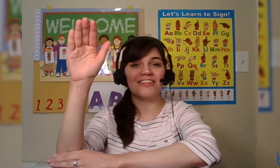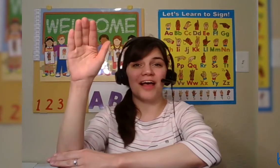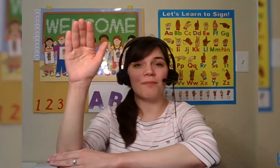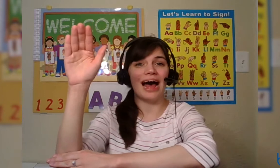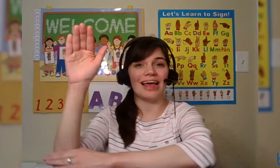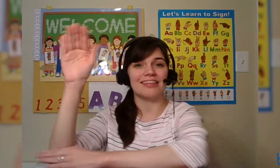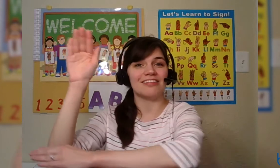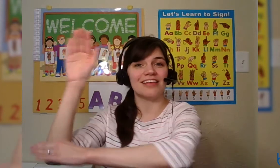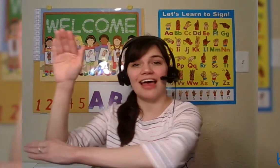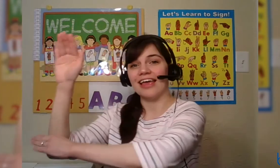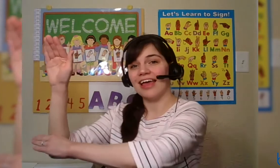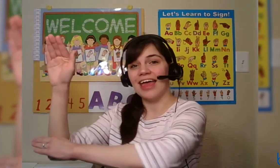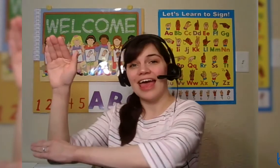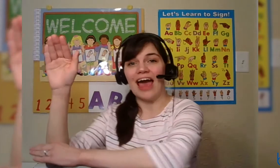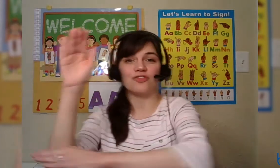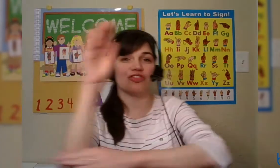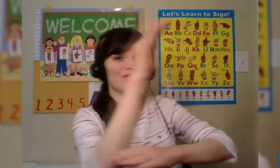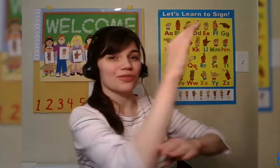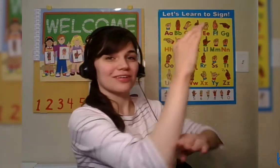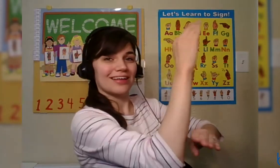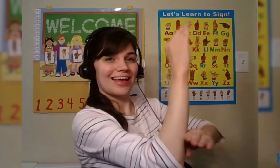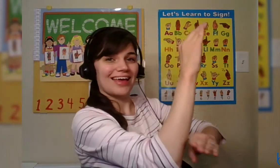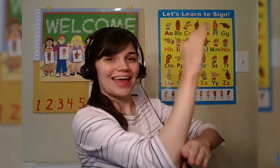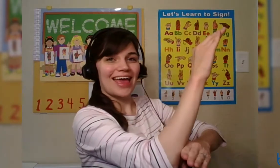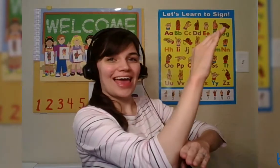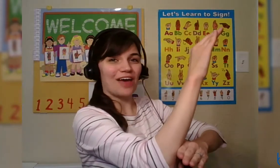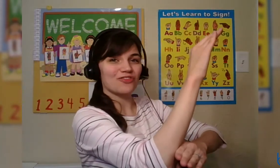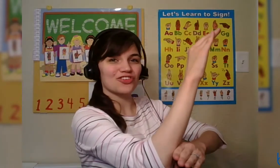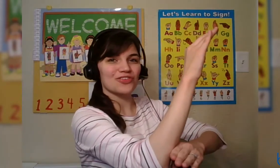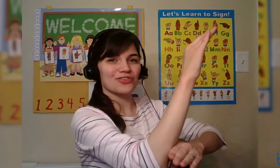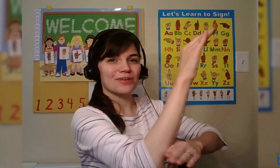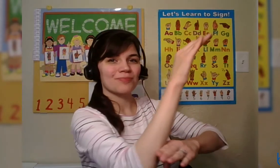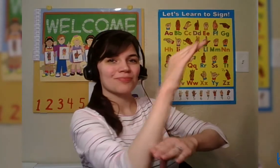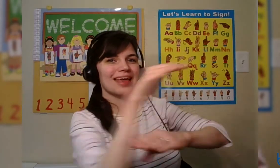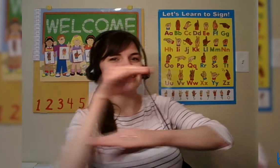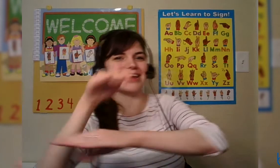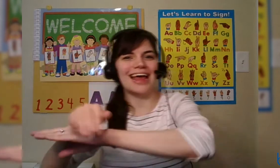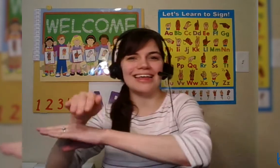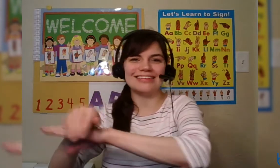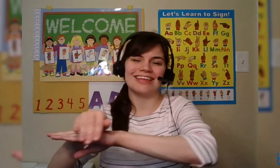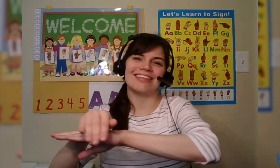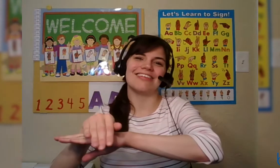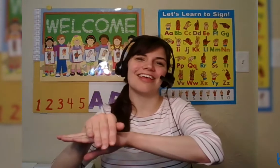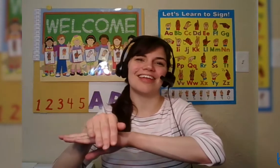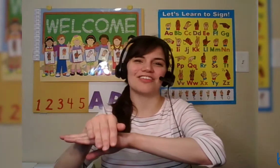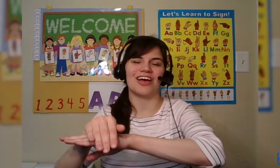is up high in the sky: afternoon. Afternoon. And at night, the sun has gone